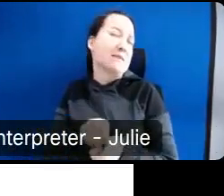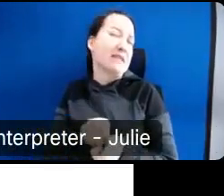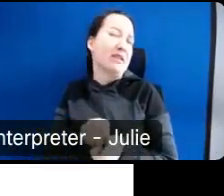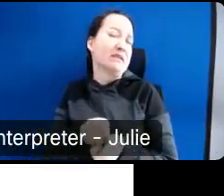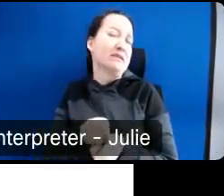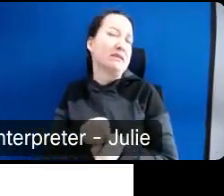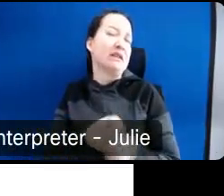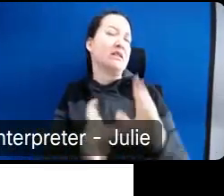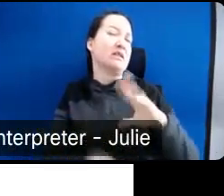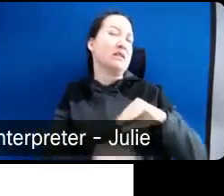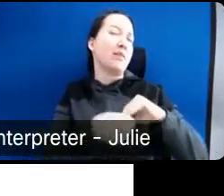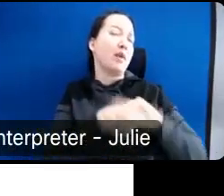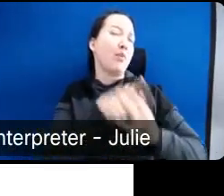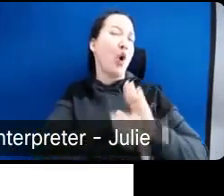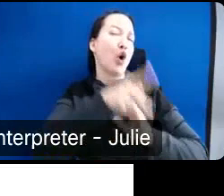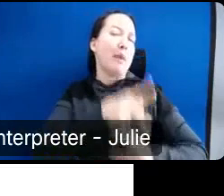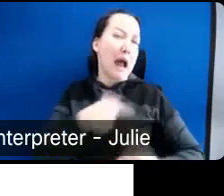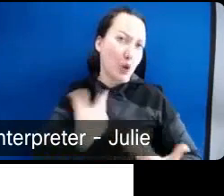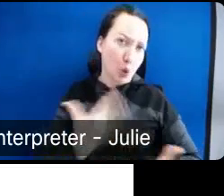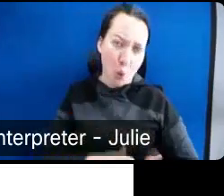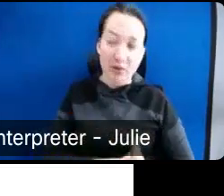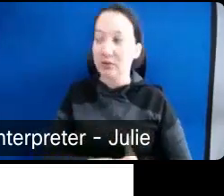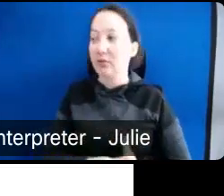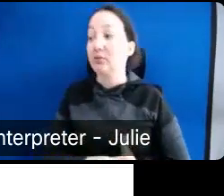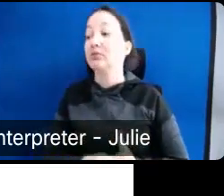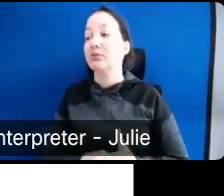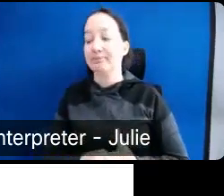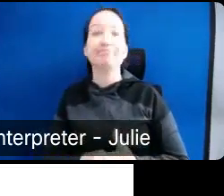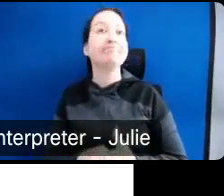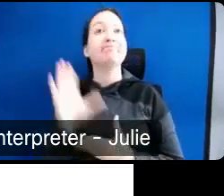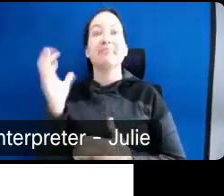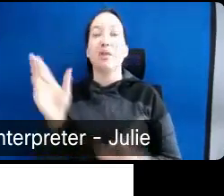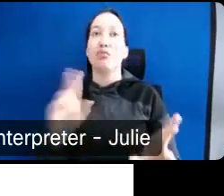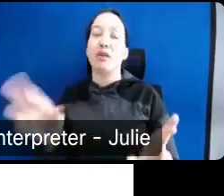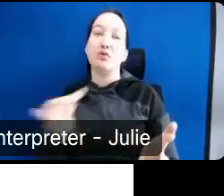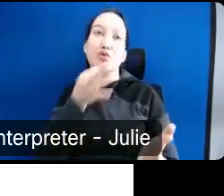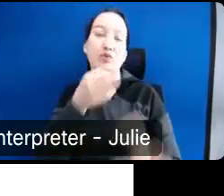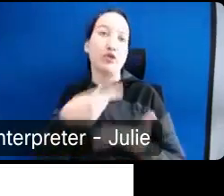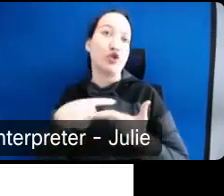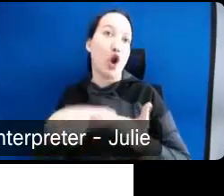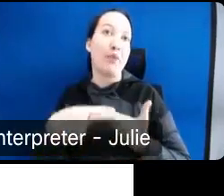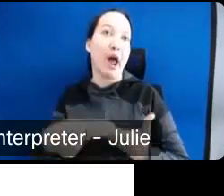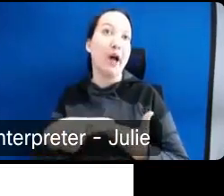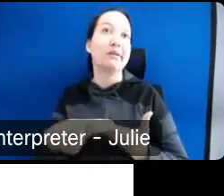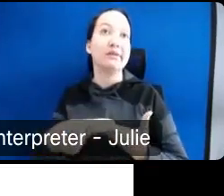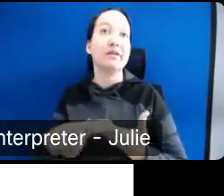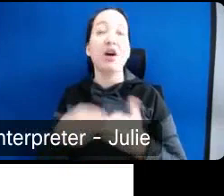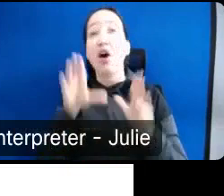Supplemental programs, I don't know how to look into it. It sounds to me that we're getting ready to talk about maybe holding a couple of focus.